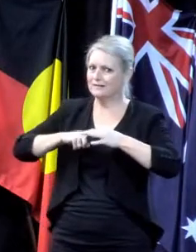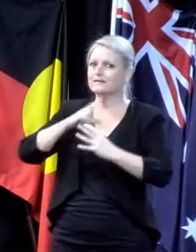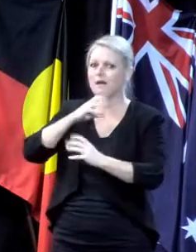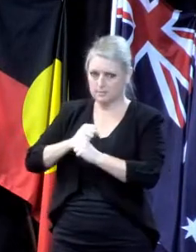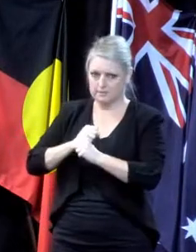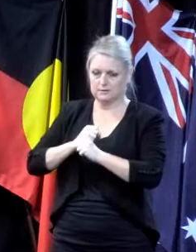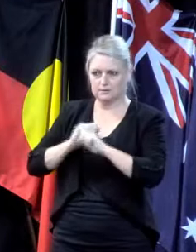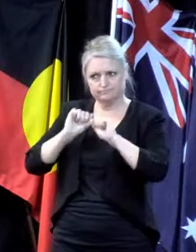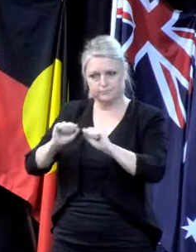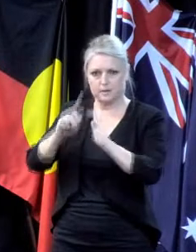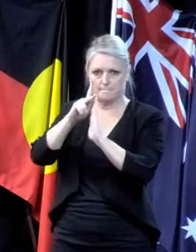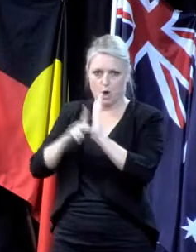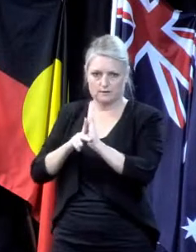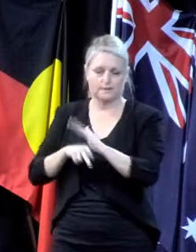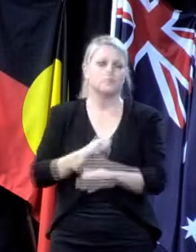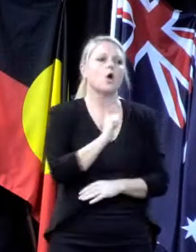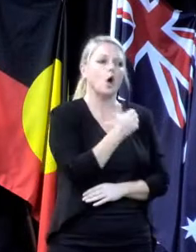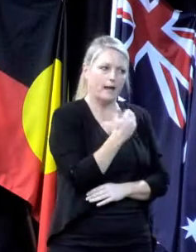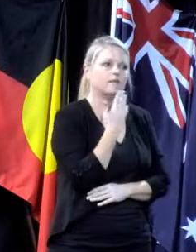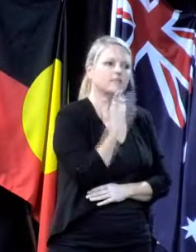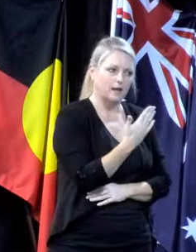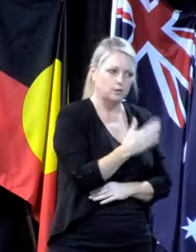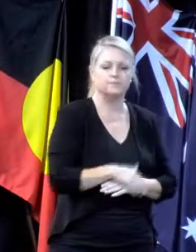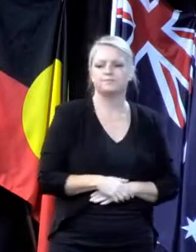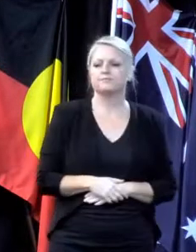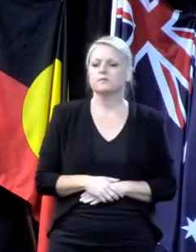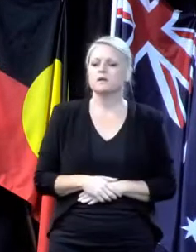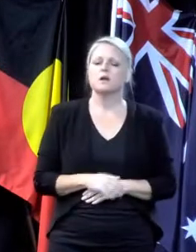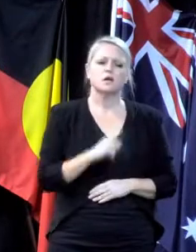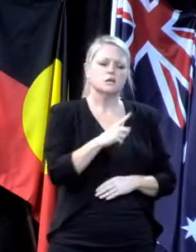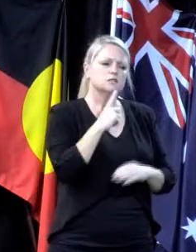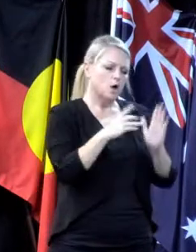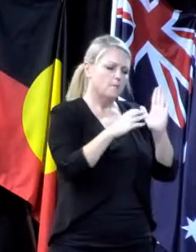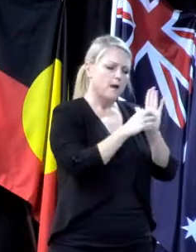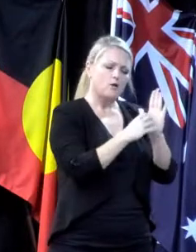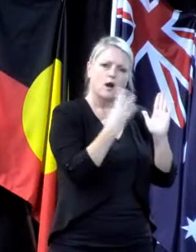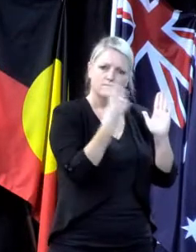Now, you speak, in Paragraph 14, about leading the cultural change